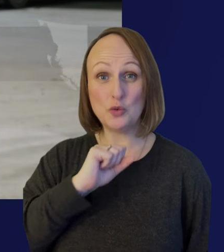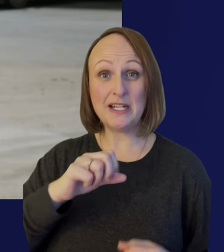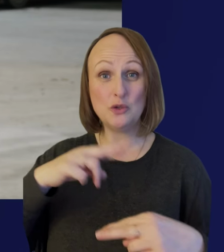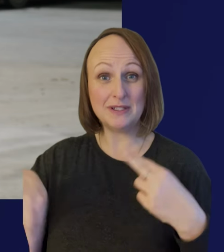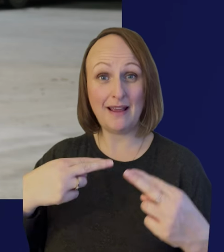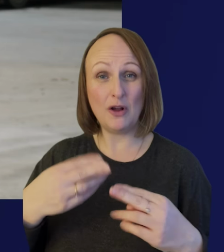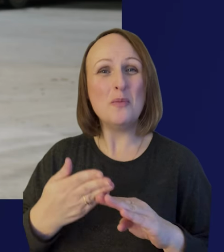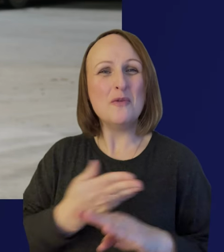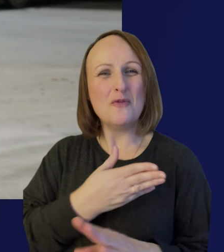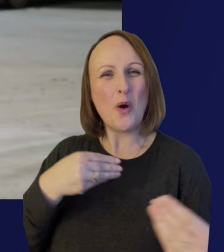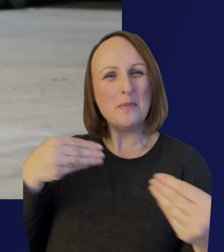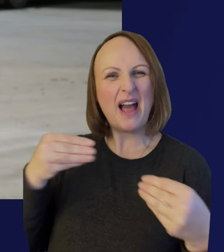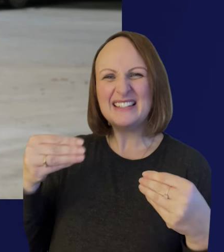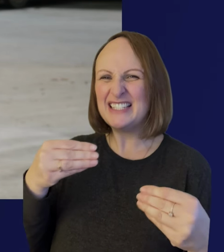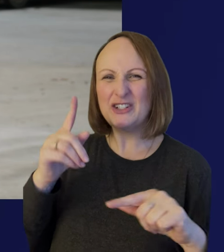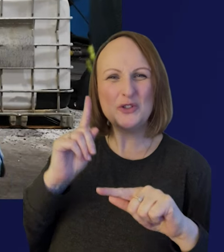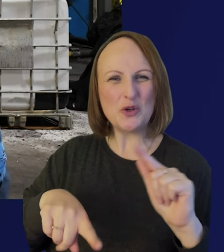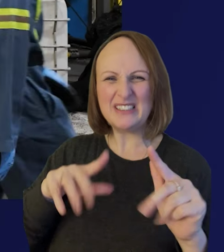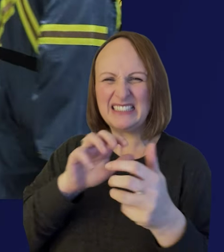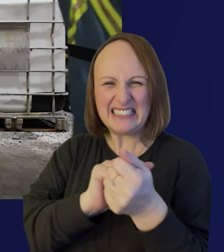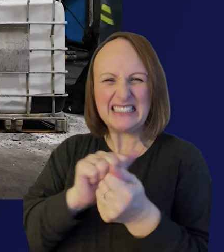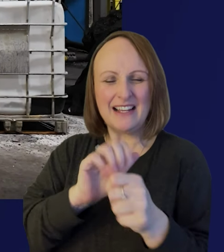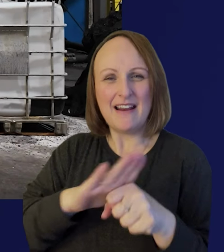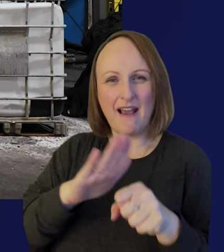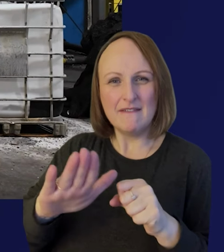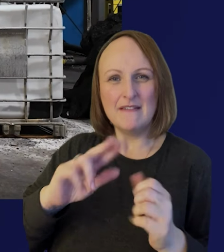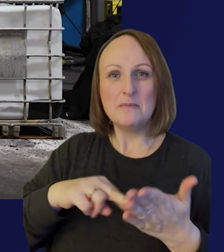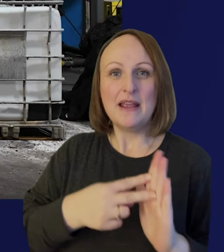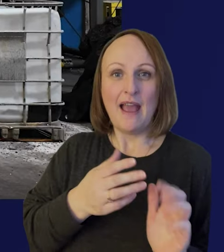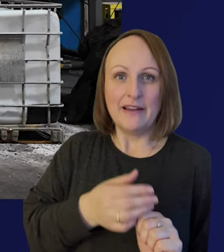the plastic up to the spec that we needed we had to outsource the recycling of it.